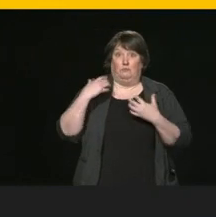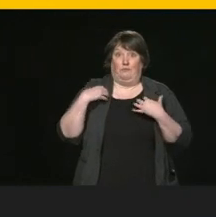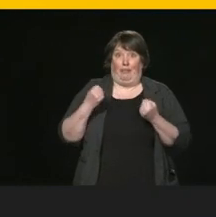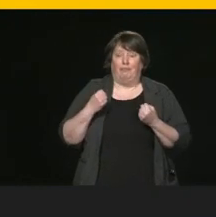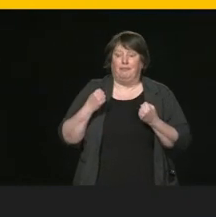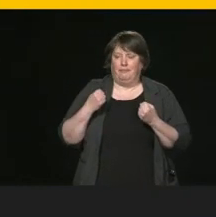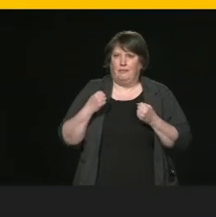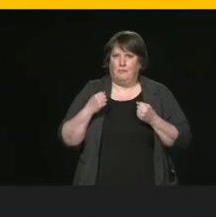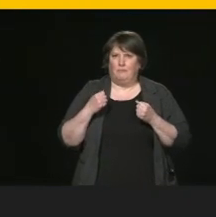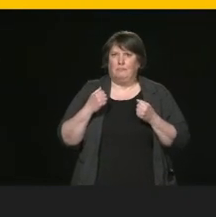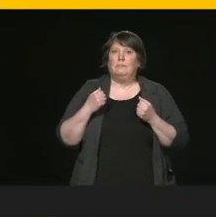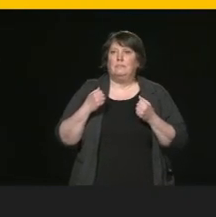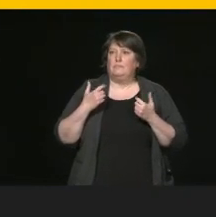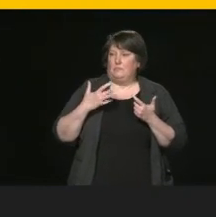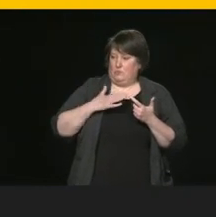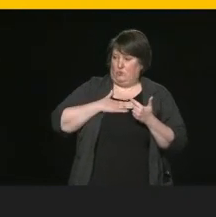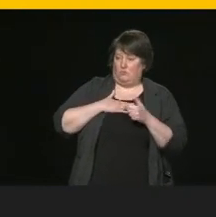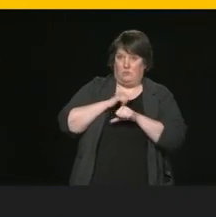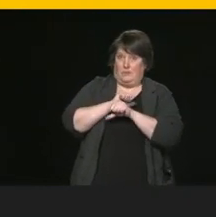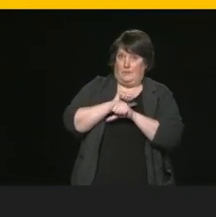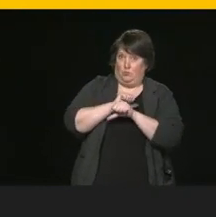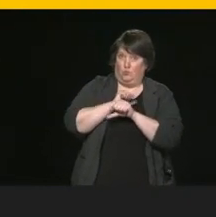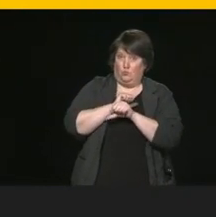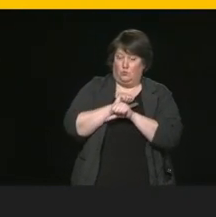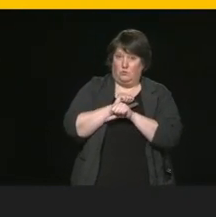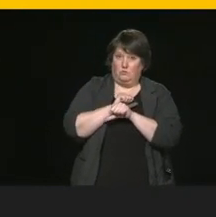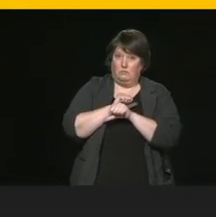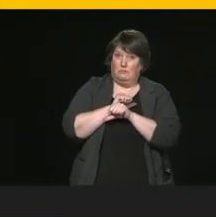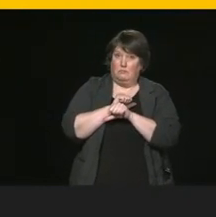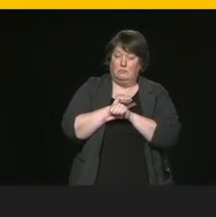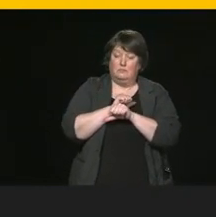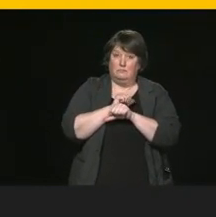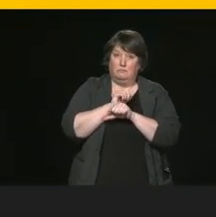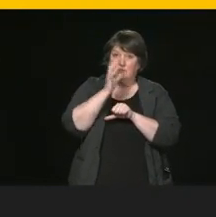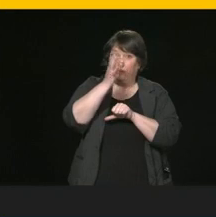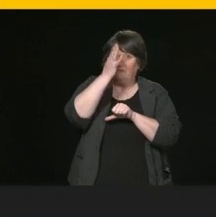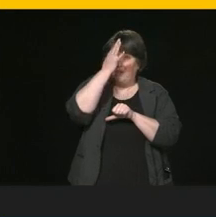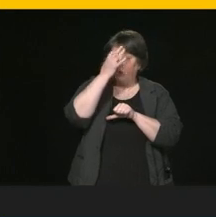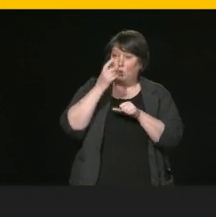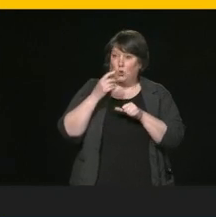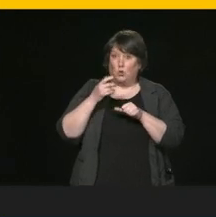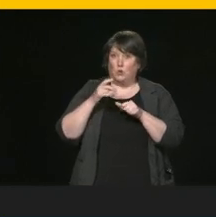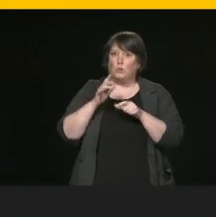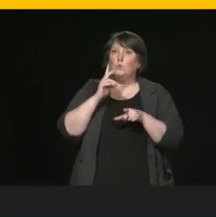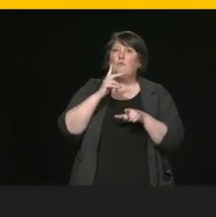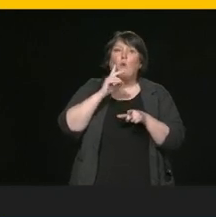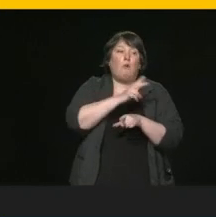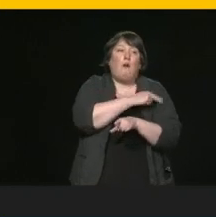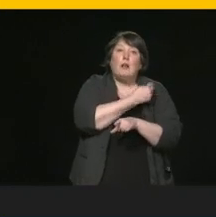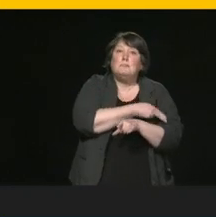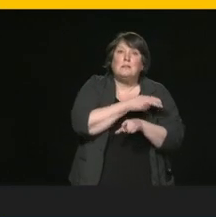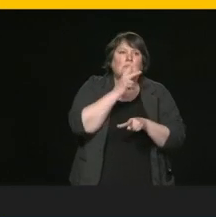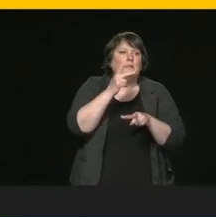DR. TAM TO SPEAK ABOUT SPECIFICS IN A MINUTE, BUT I WILL SAY THAT